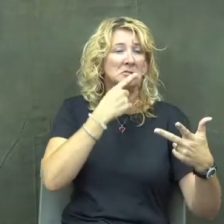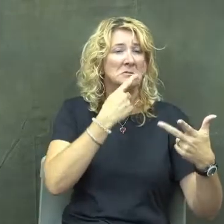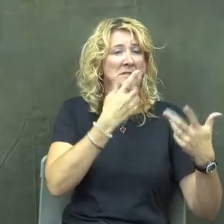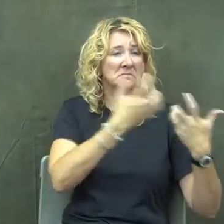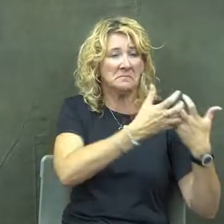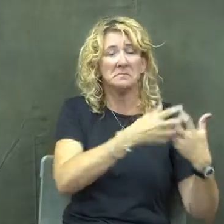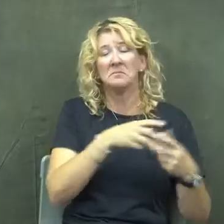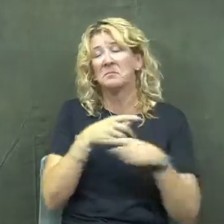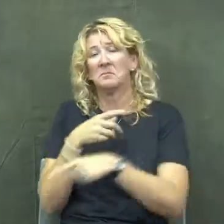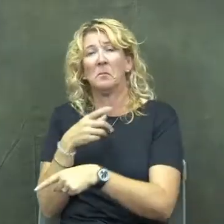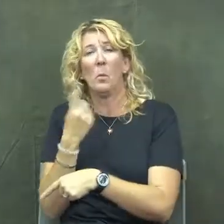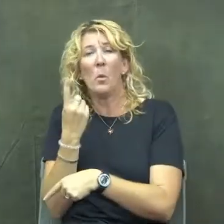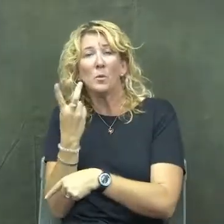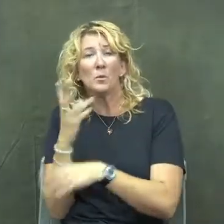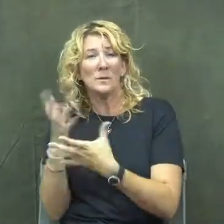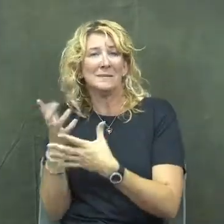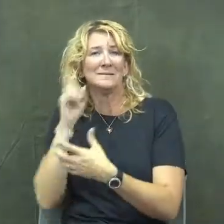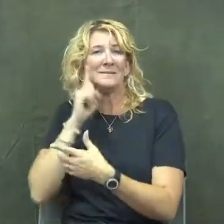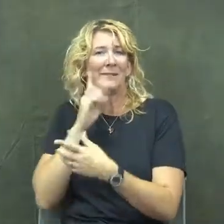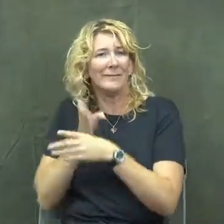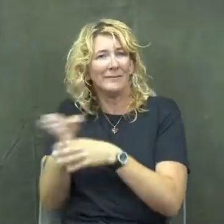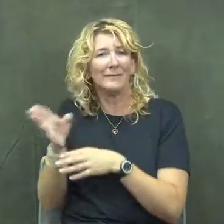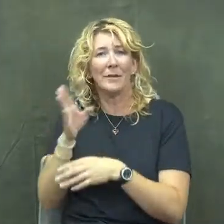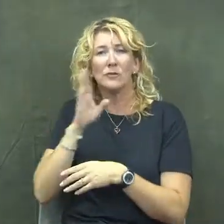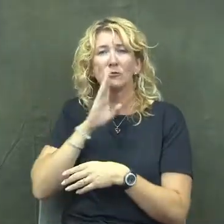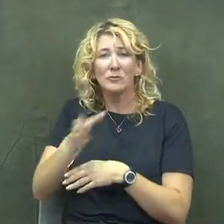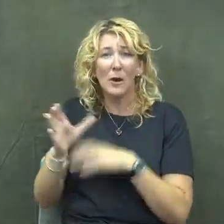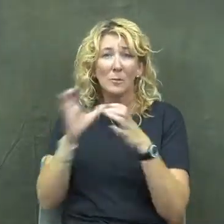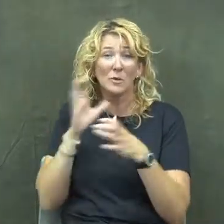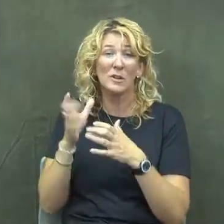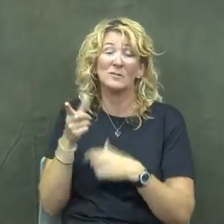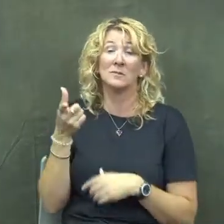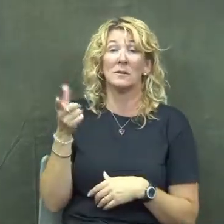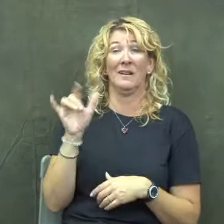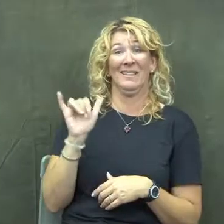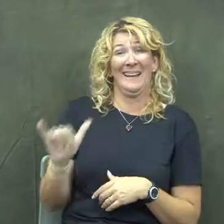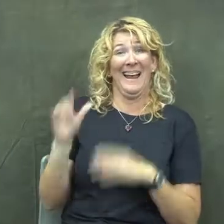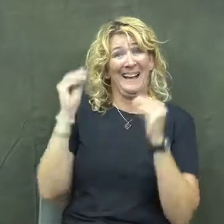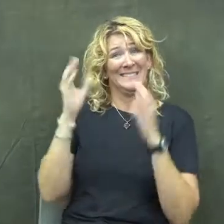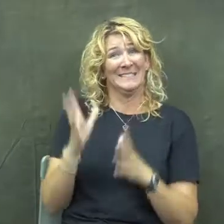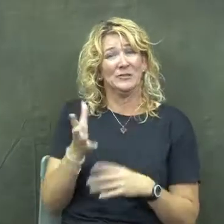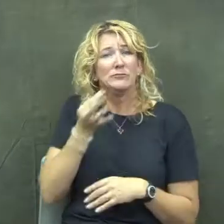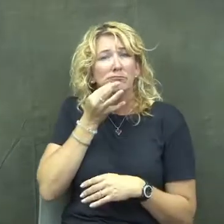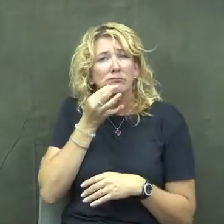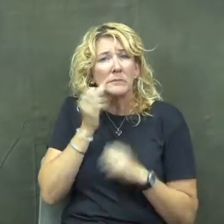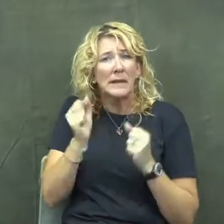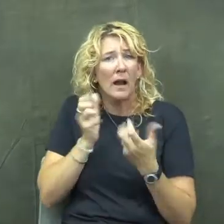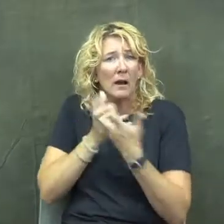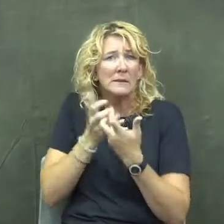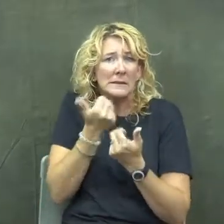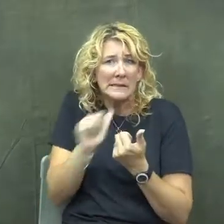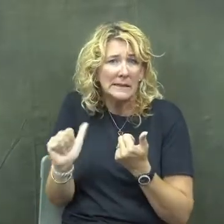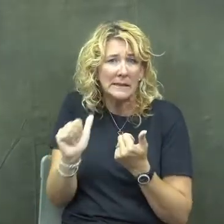So, for example, I might have three hearing classes and then maybe two classes that had all deaf students